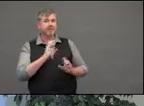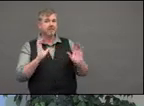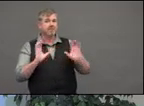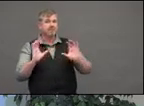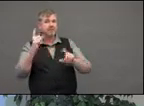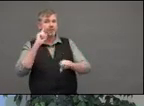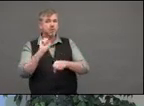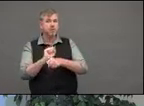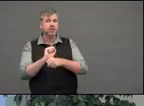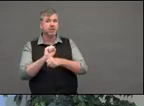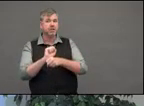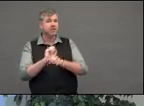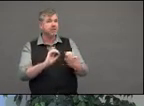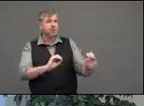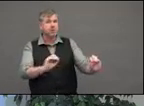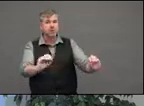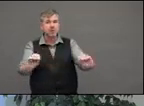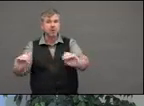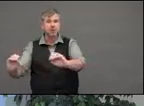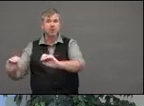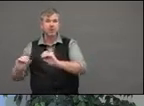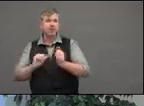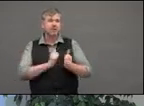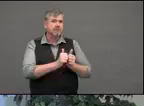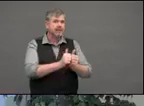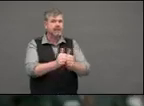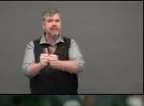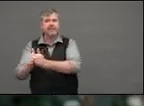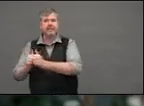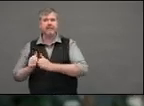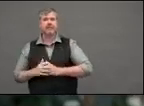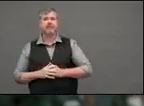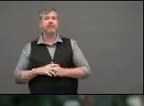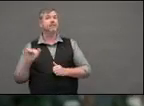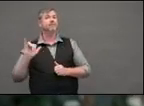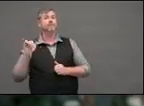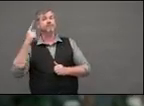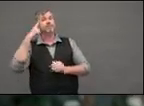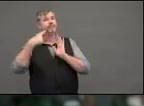people so like my mom right now she's um